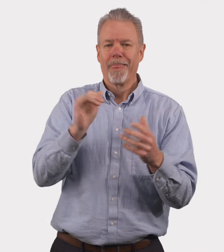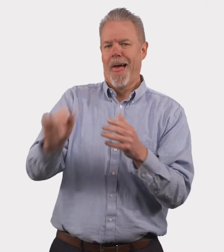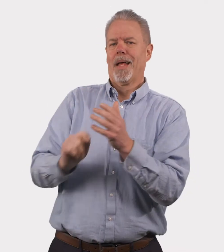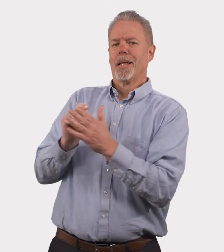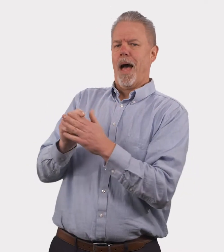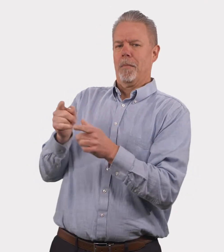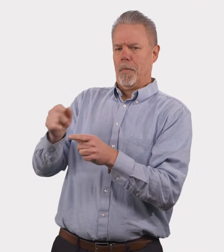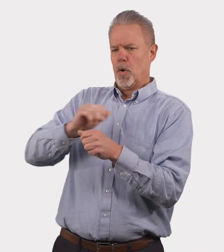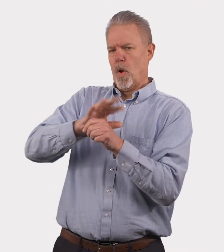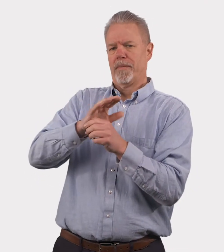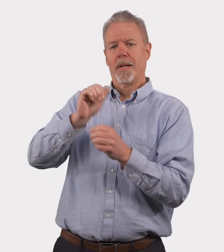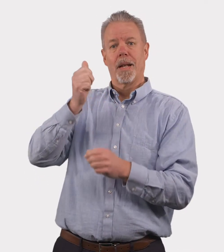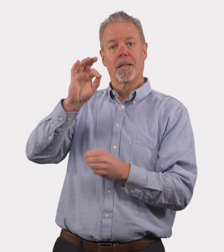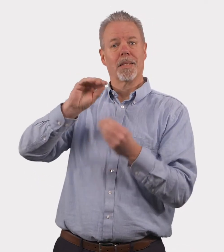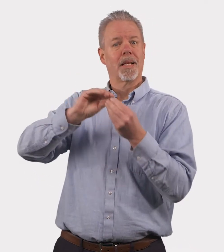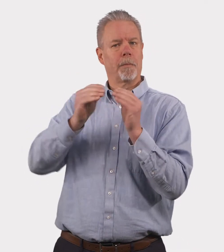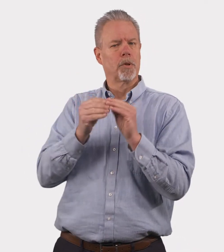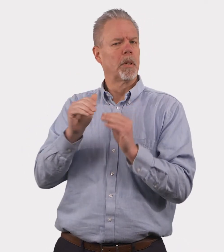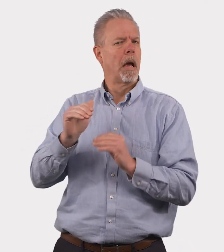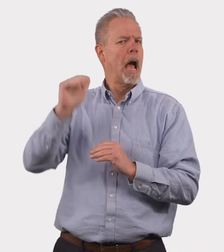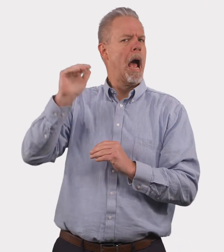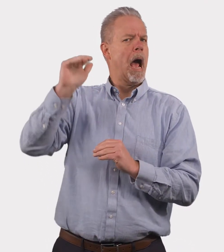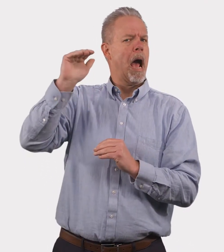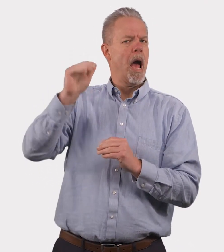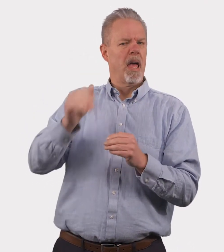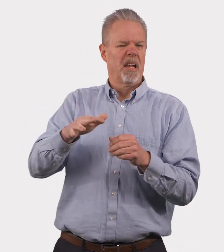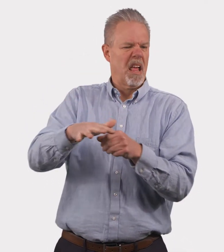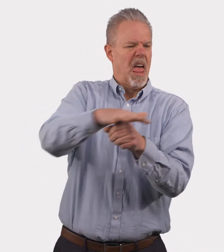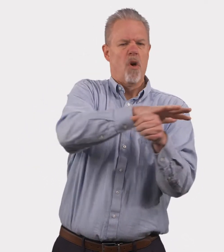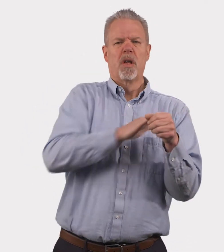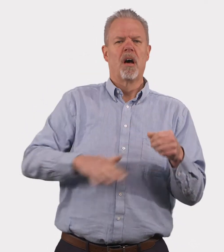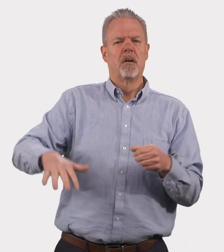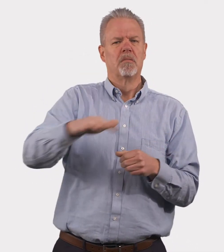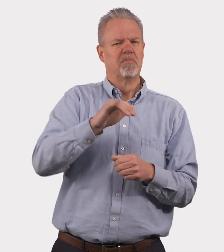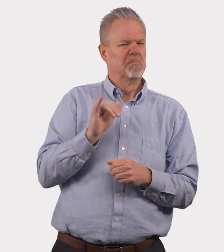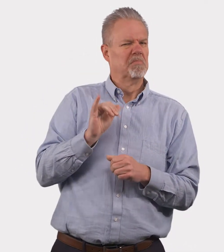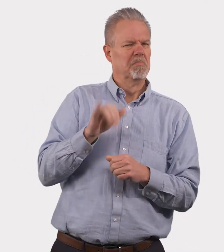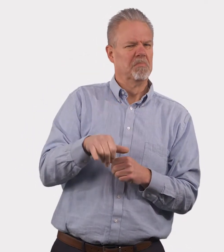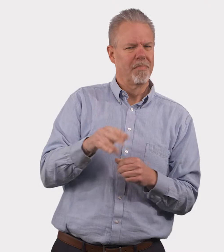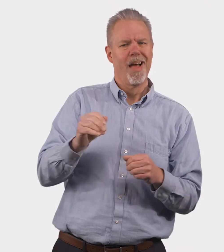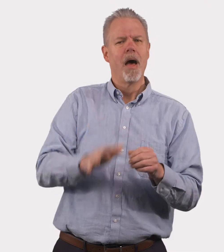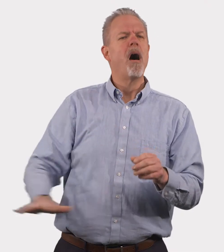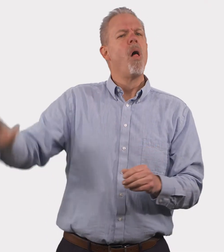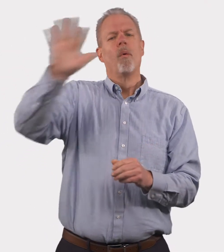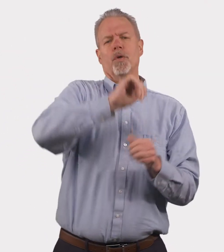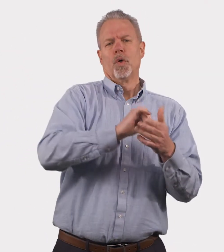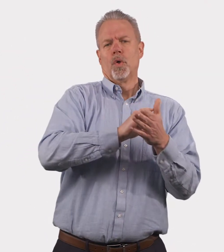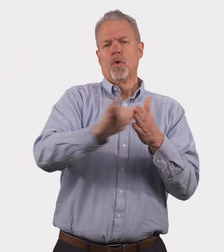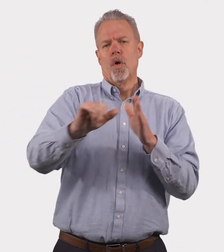We set a deadline at a time when the COVID-19 infection rates were high in the region